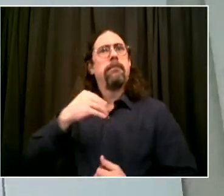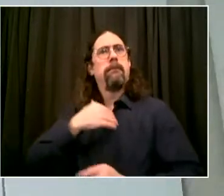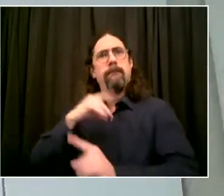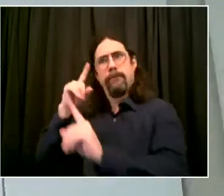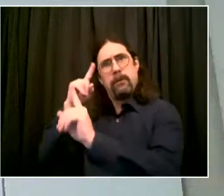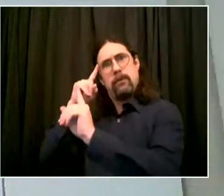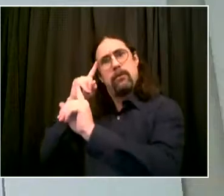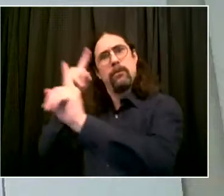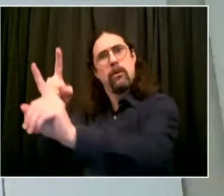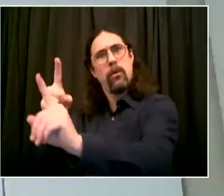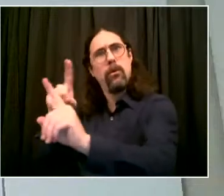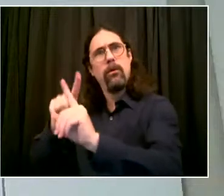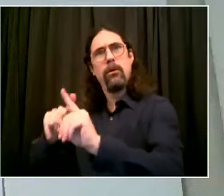JUMAANE